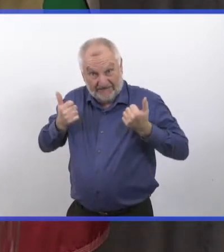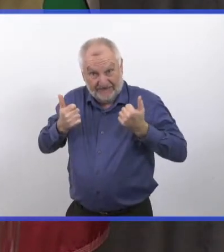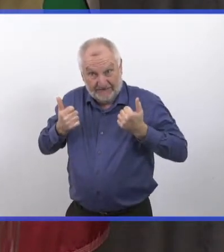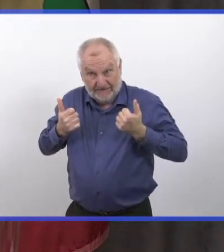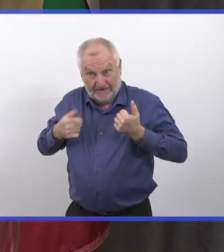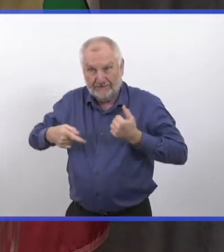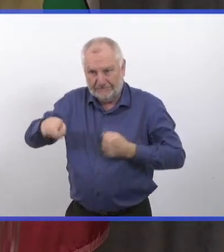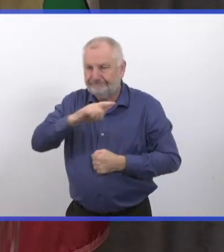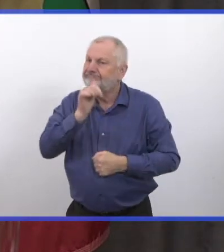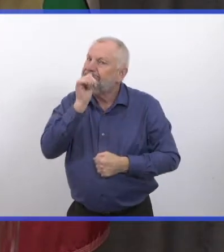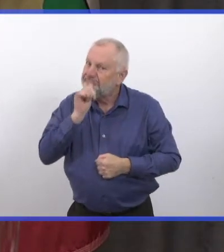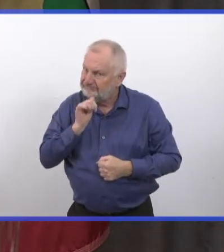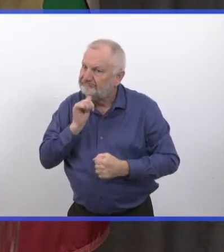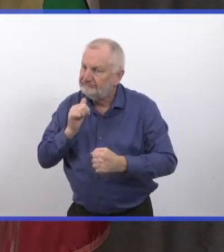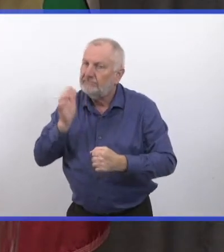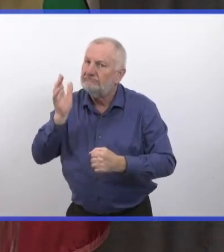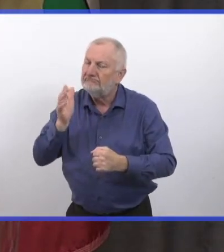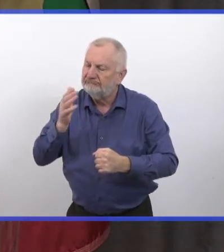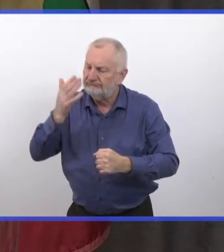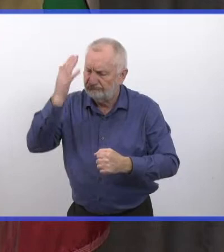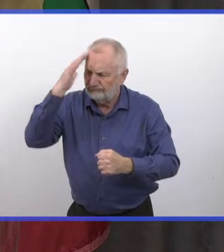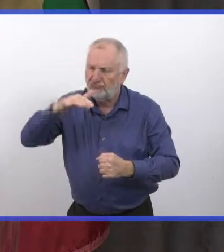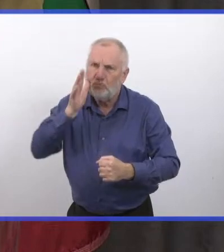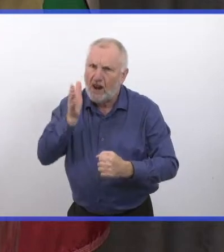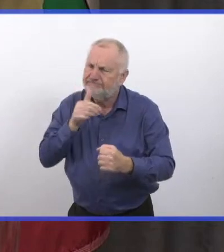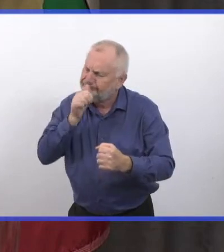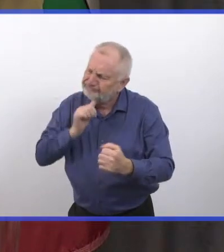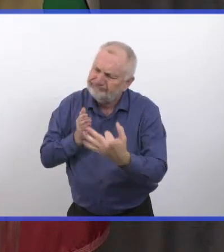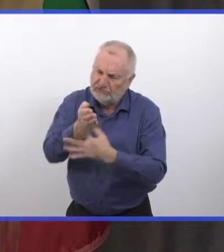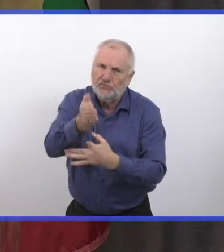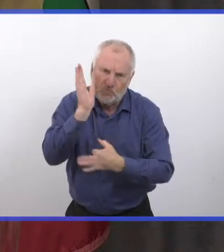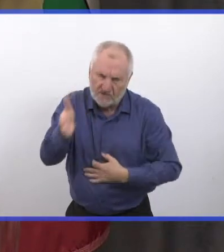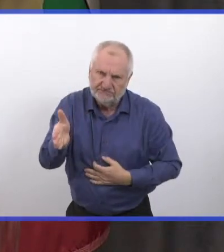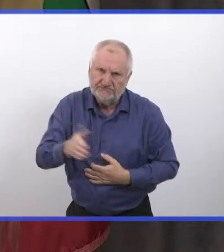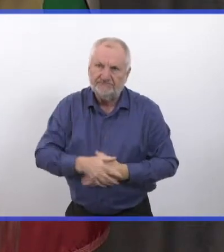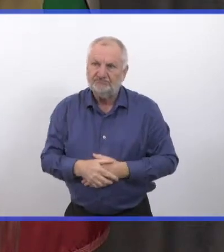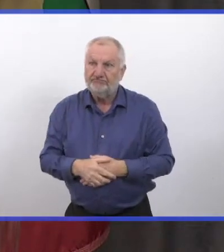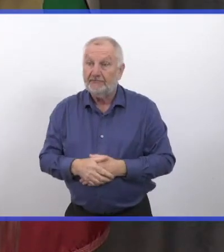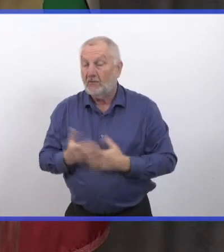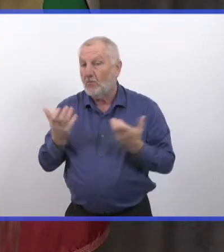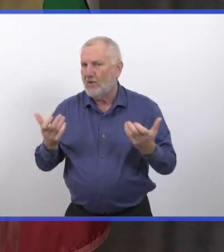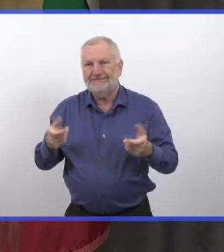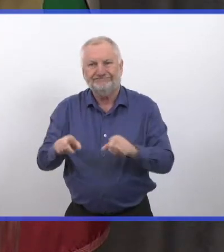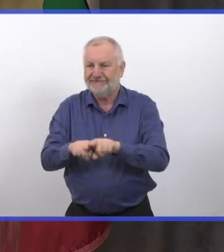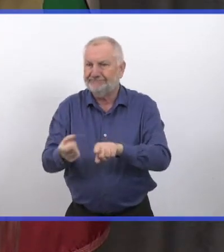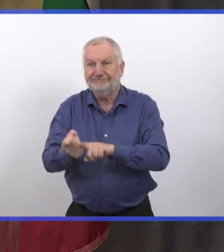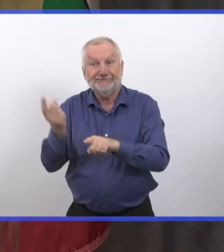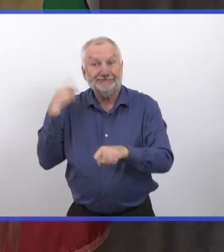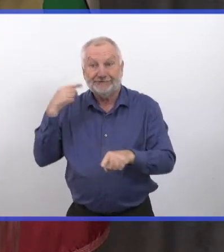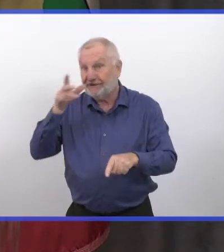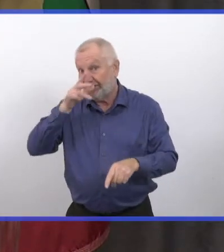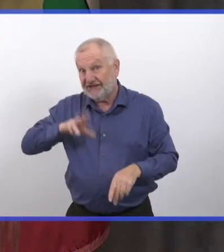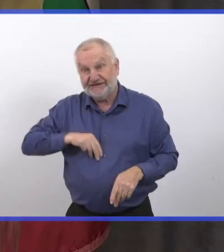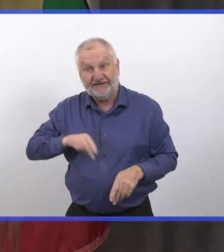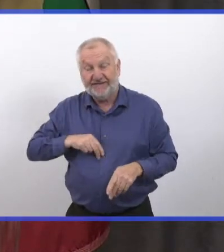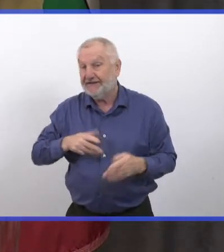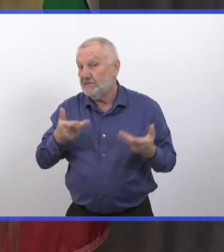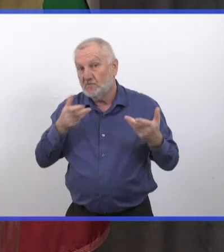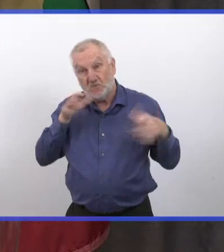We've learned so much today and we appreciate you taking the time out of your busy schedule just to teach us a little bit more about the virus and especially with COVID-19.